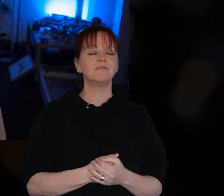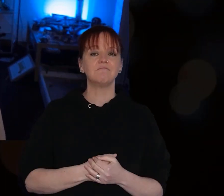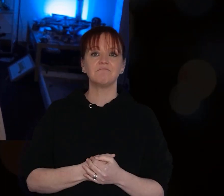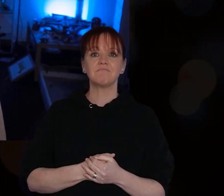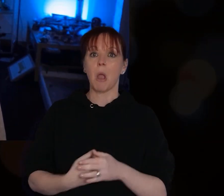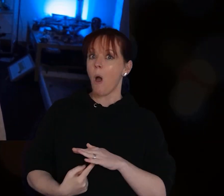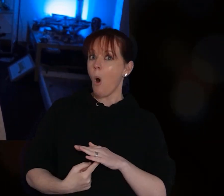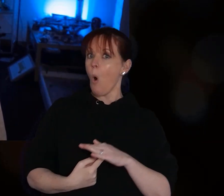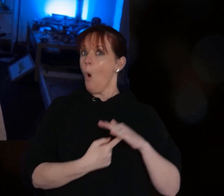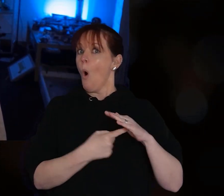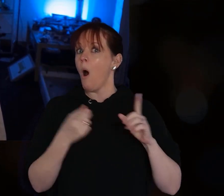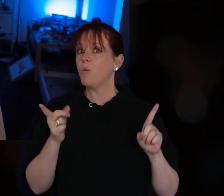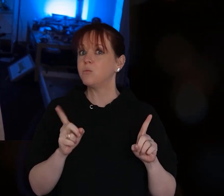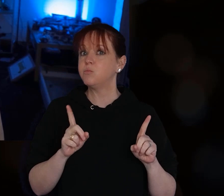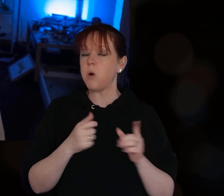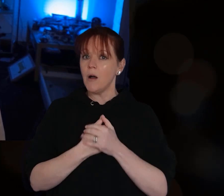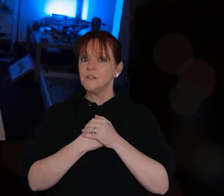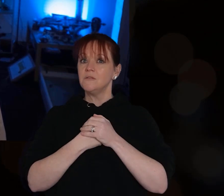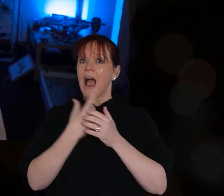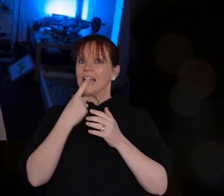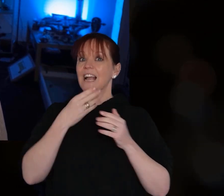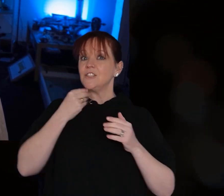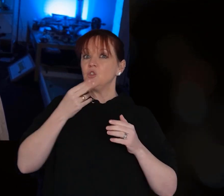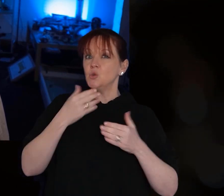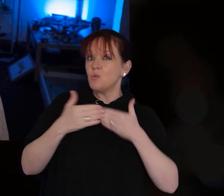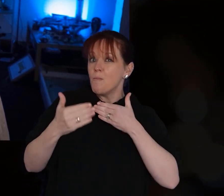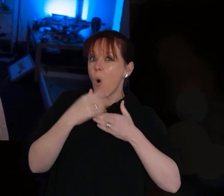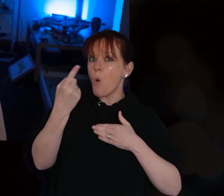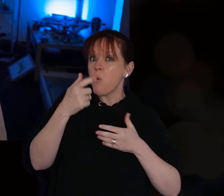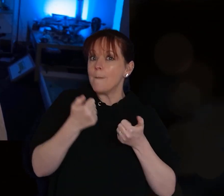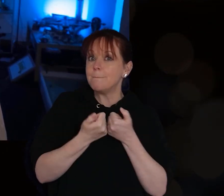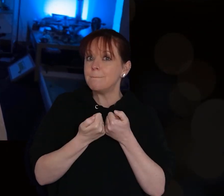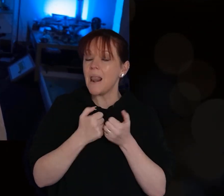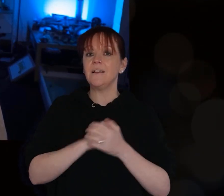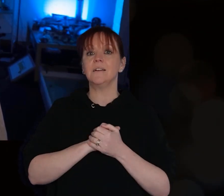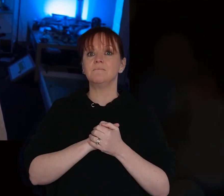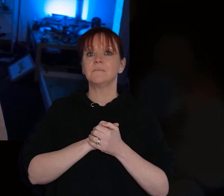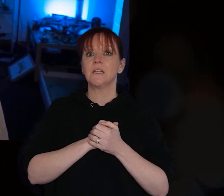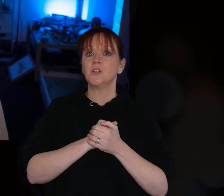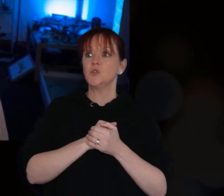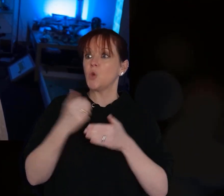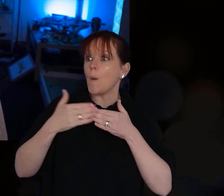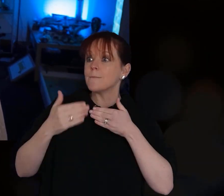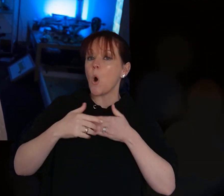i.e. against other humans, letting people enjoy online play on a more leveled playing field.